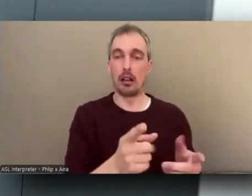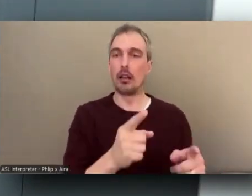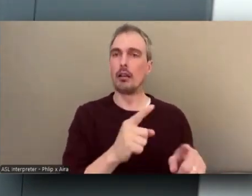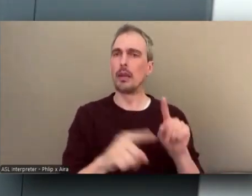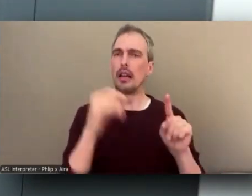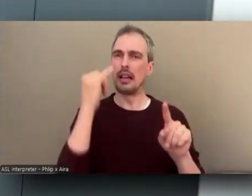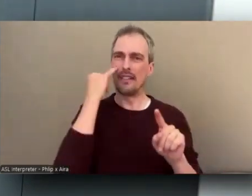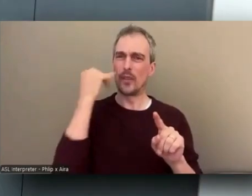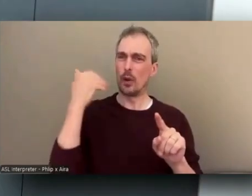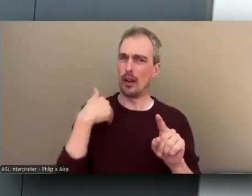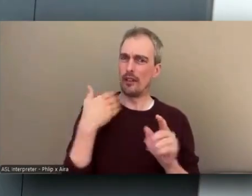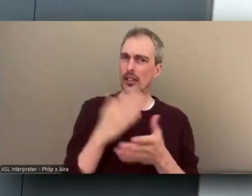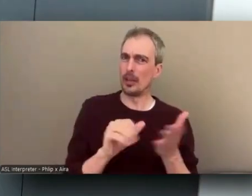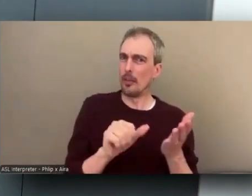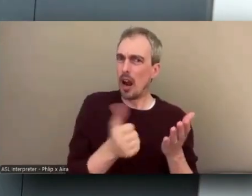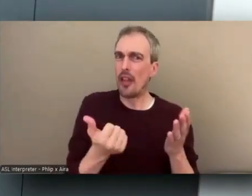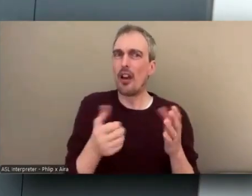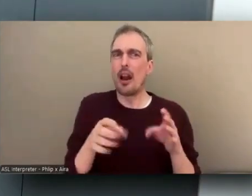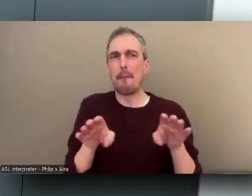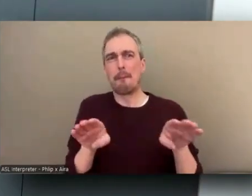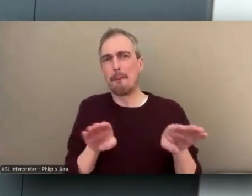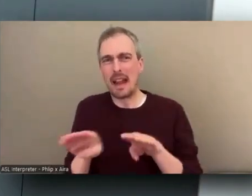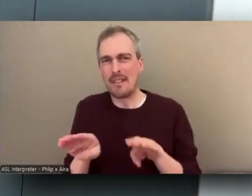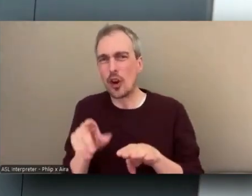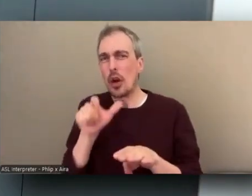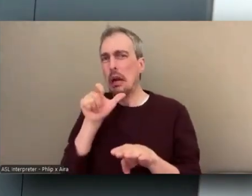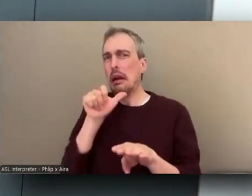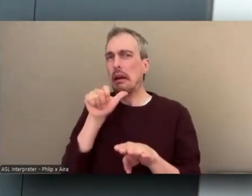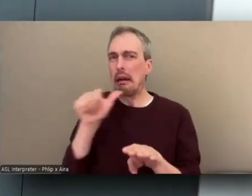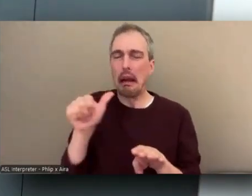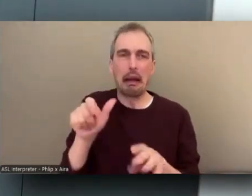that might be kind of inscrutable to them, or a little bit foreign...